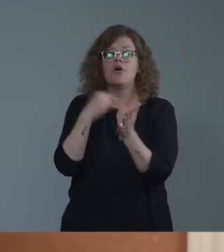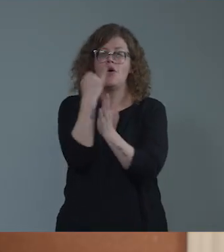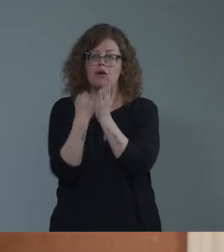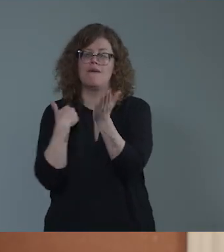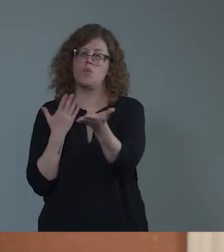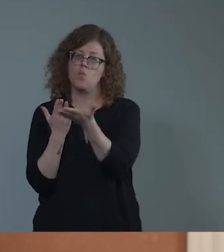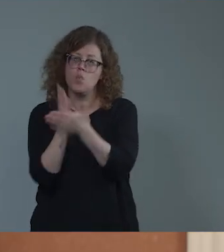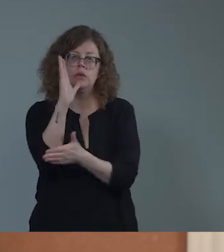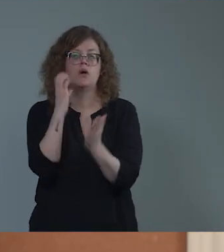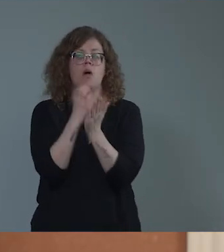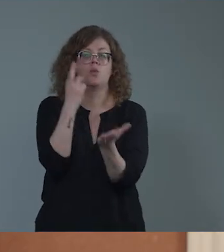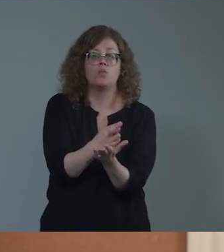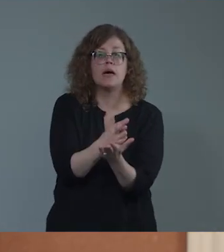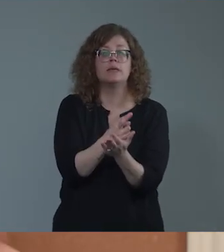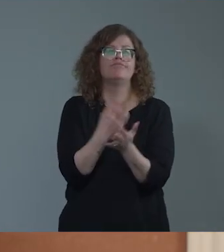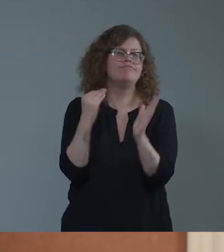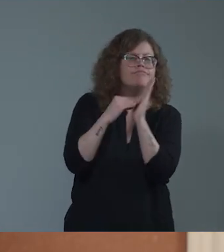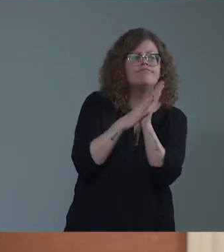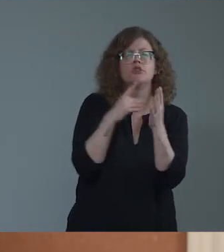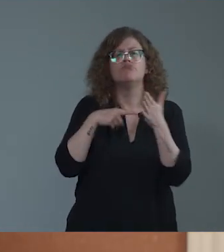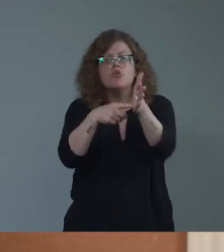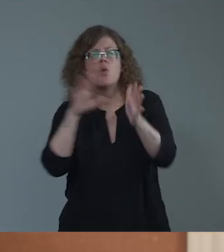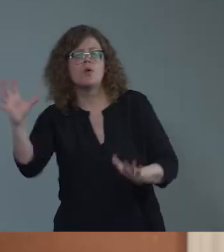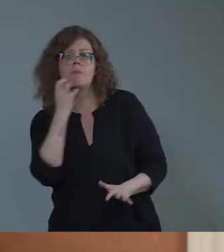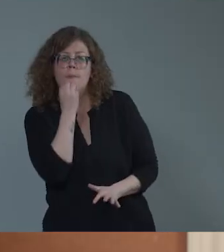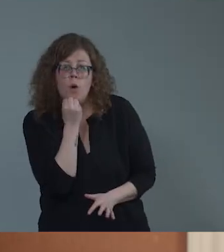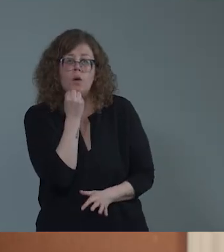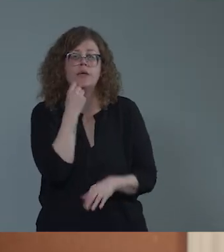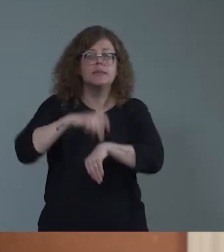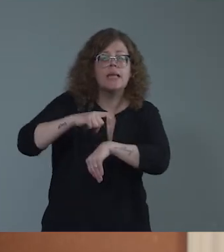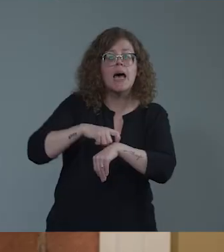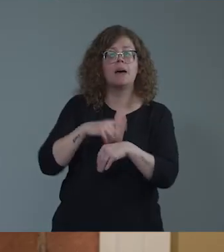they're working for, always really understand where those payments are coming in the process.